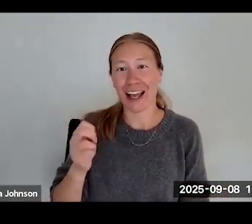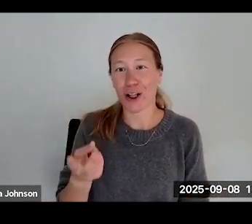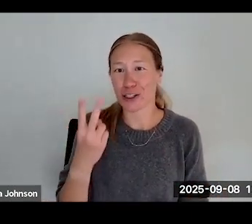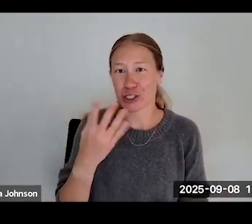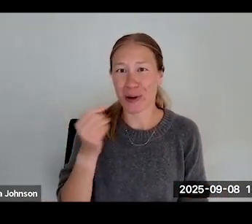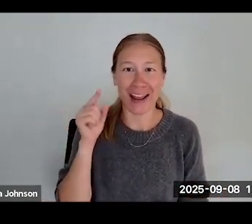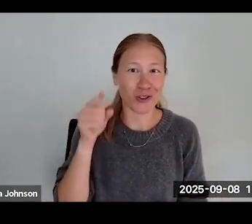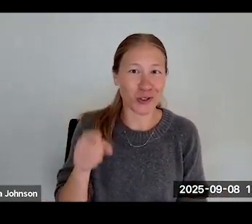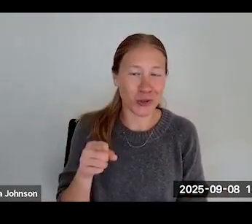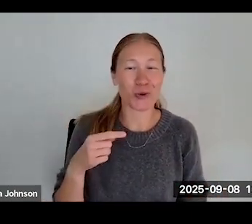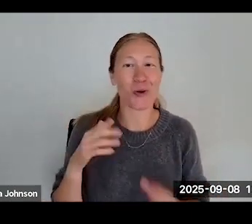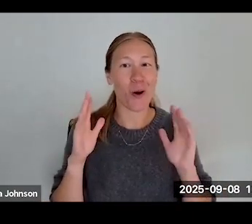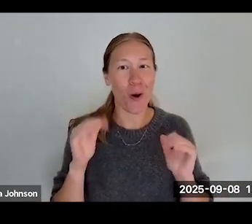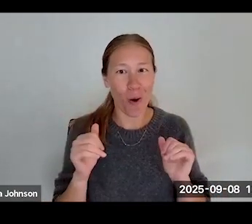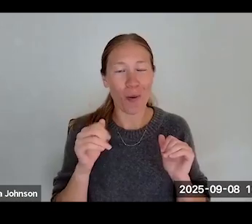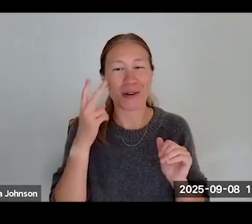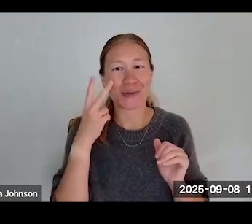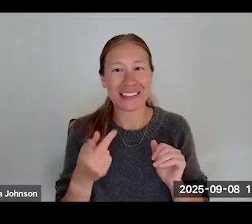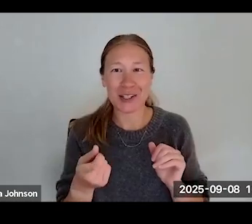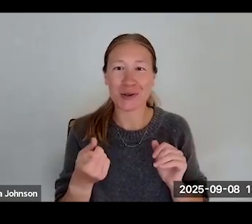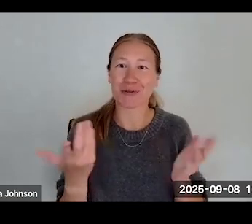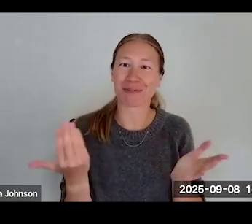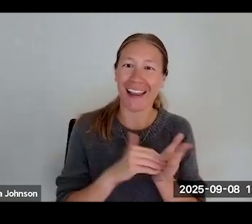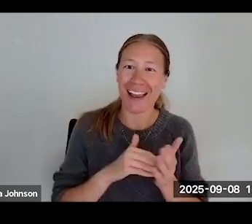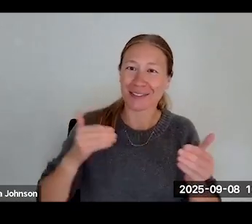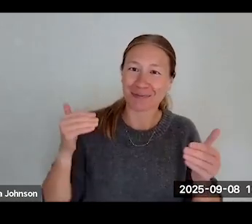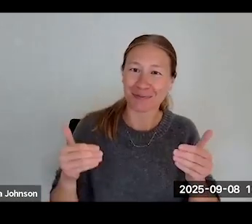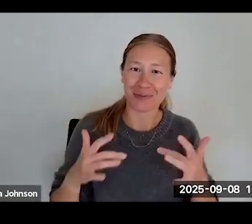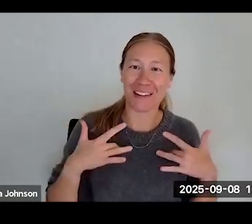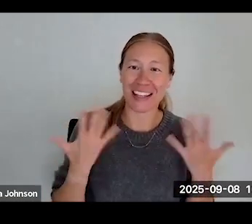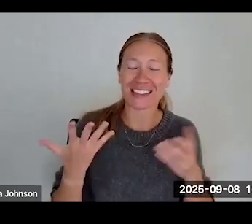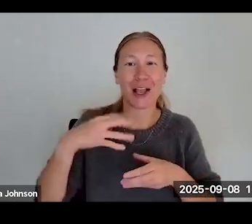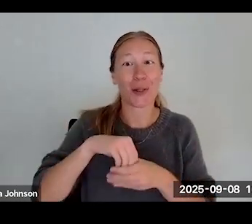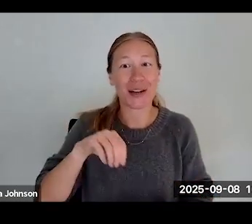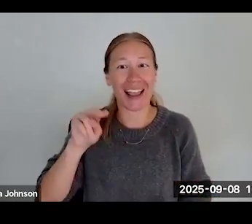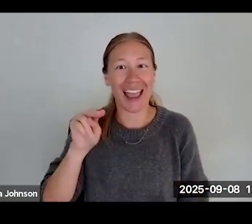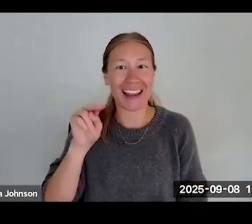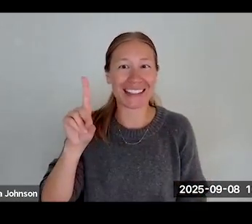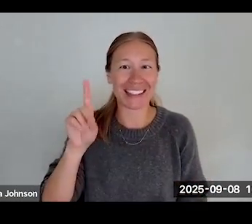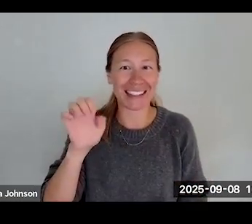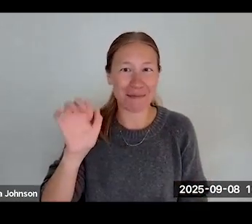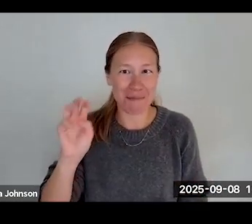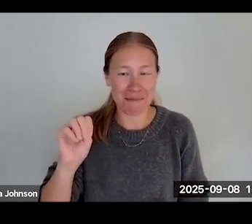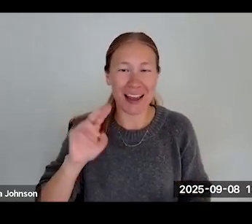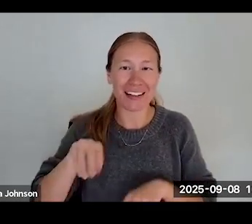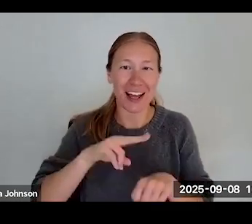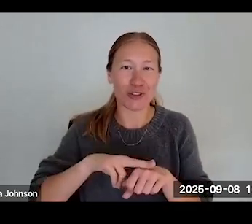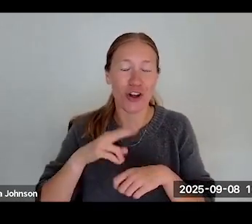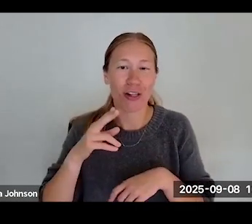We sincerely hope to see you at upcoming events, including at the National Disability Employment Awareness Month. We've started programming now,